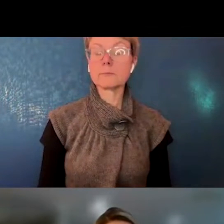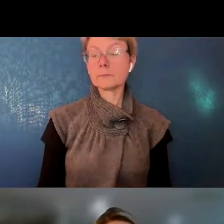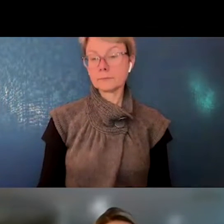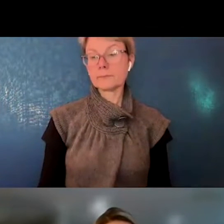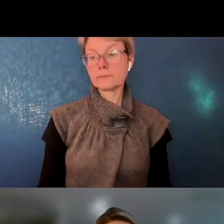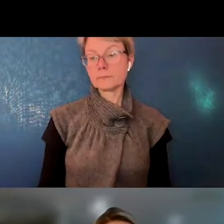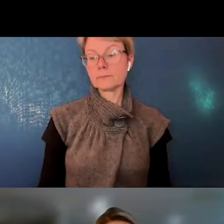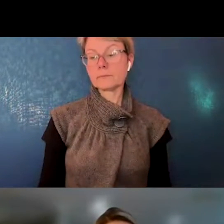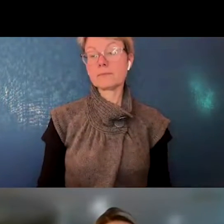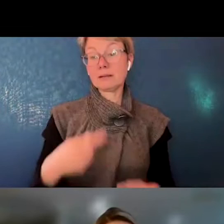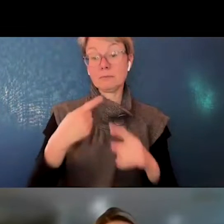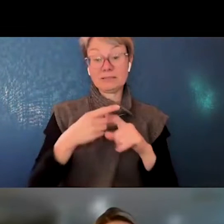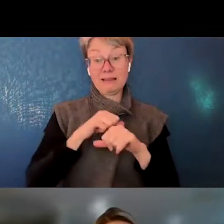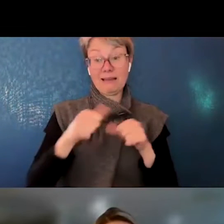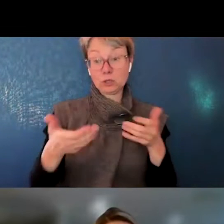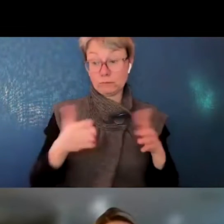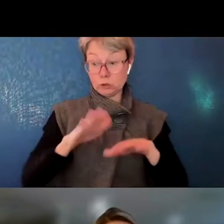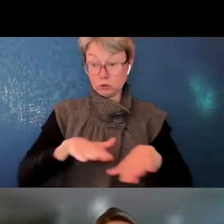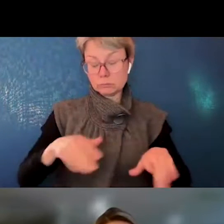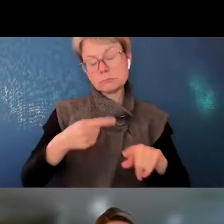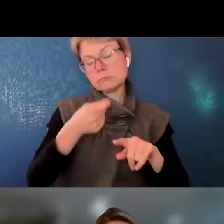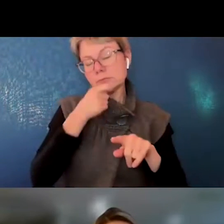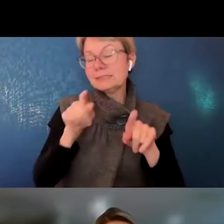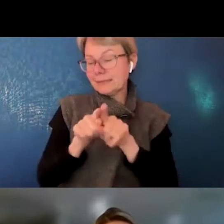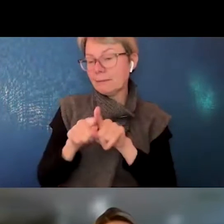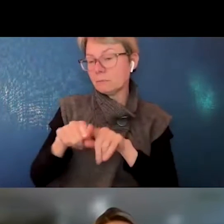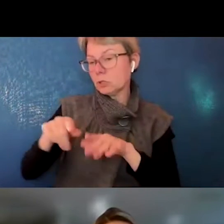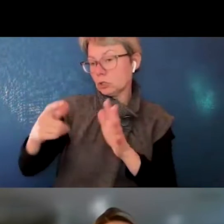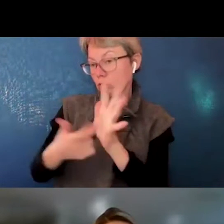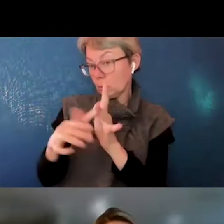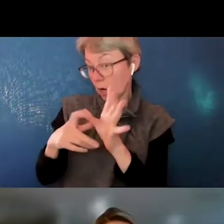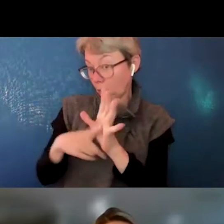children's legal service as with the criminal law division generally um because we are the